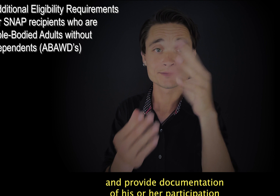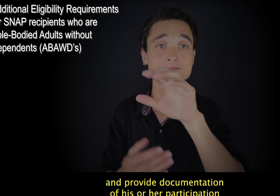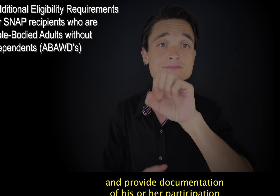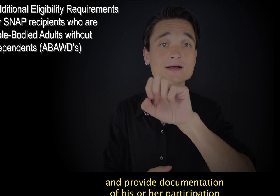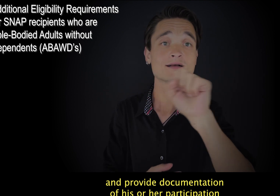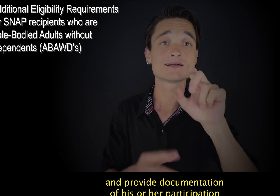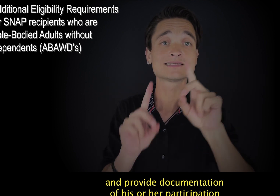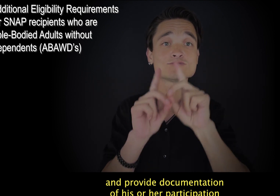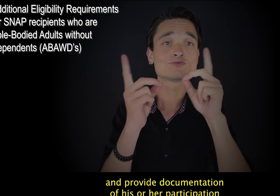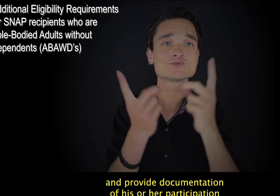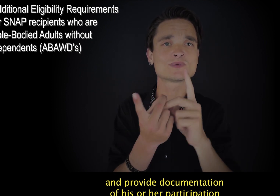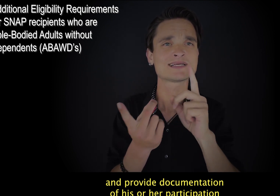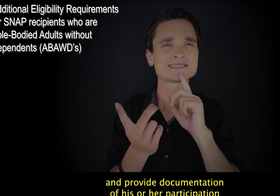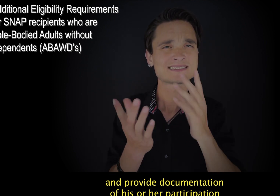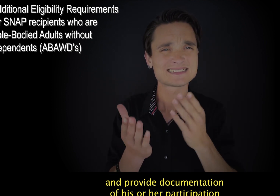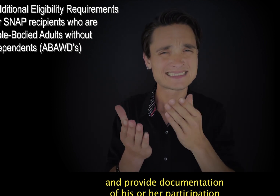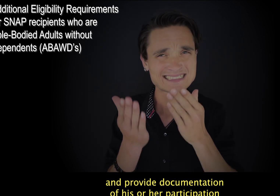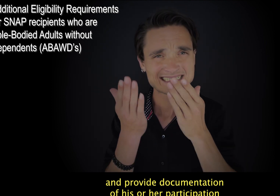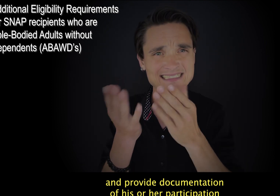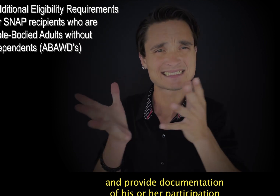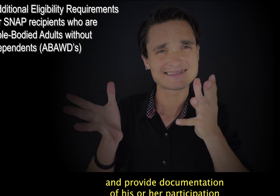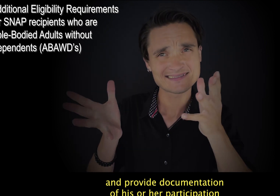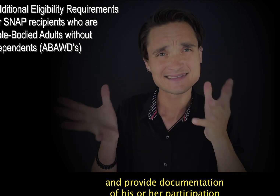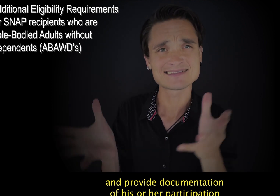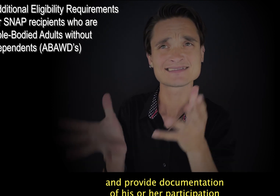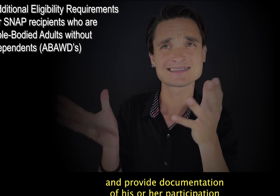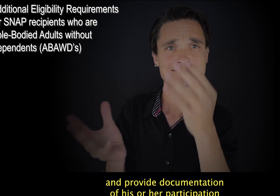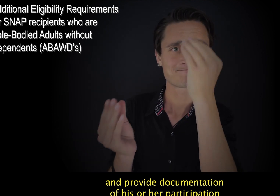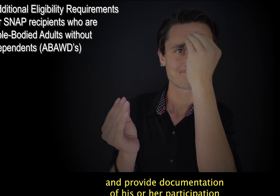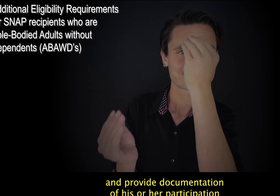and provide documentation of his or her participation